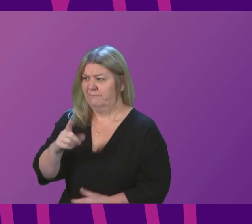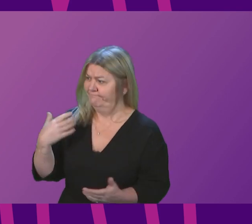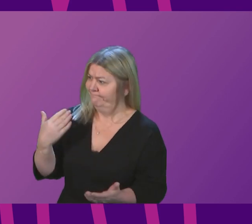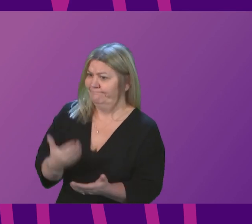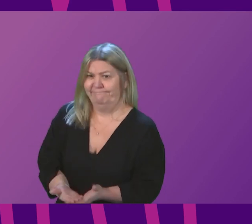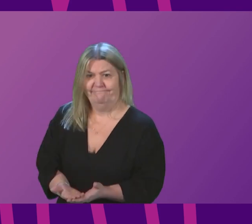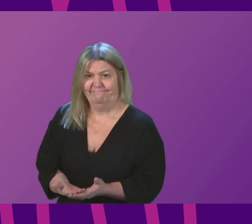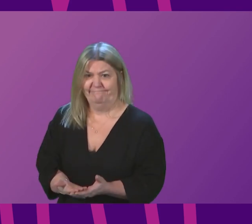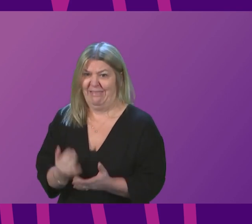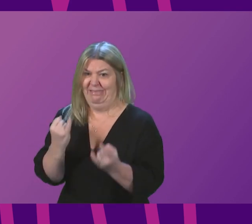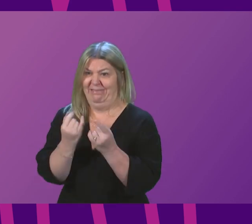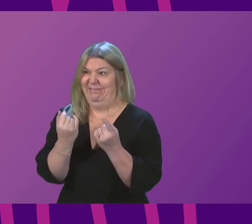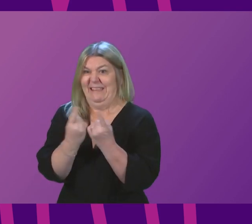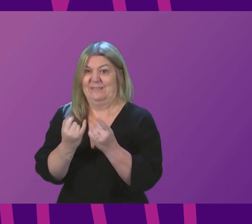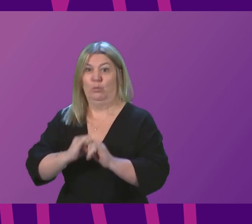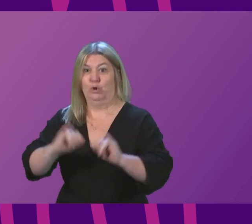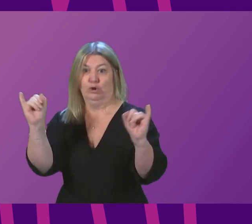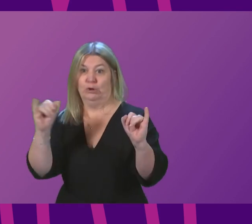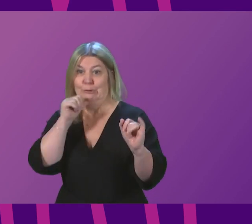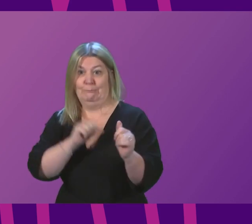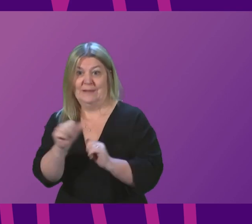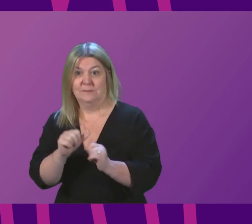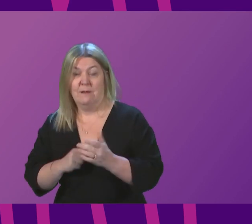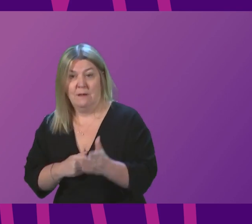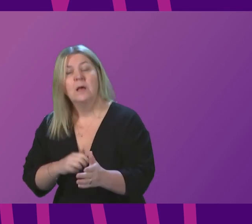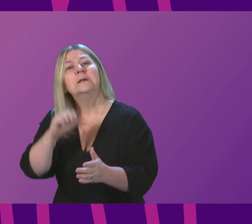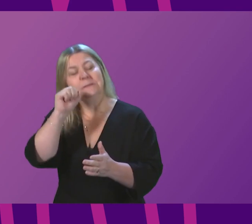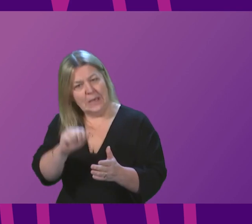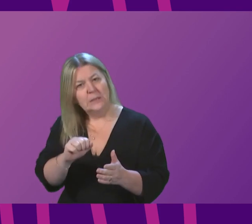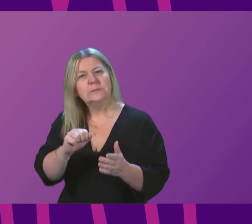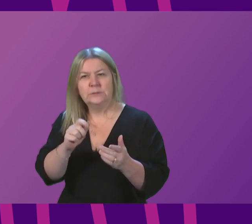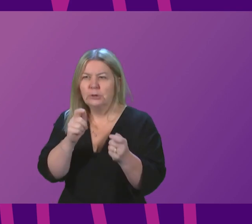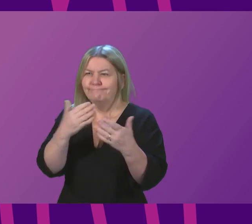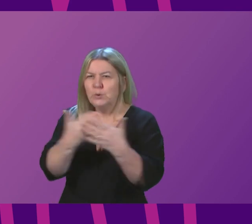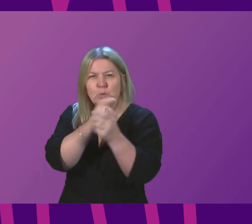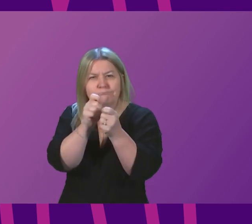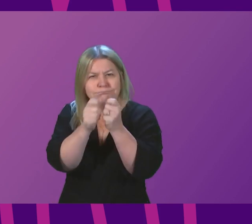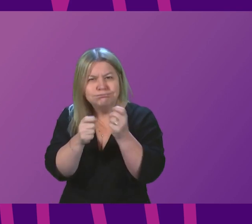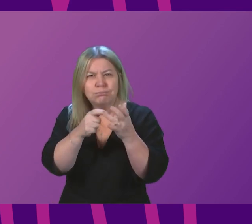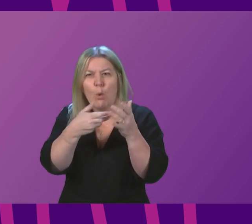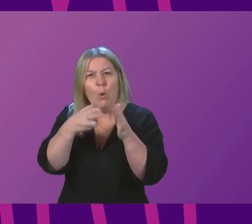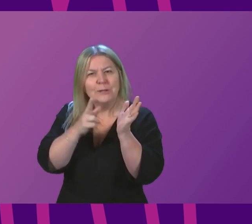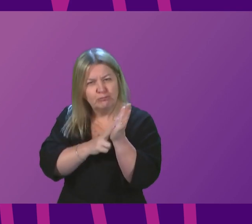Although I accept that omicron has put more pressure on our NHS services, many of the problems that we are facing were avoidable.